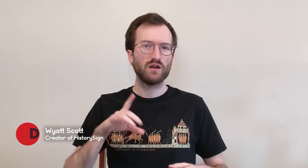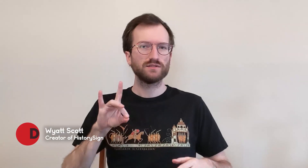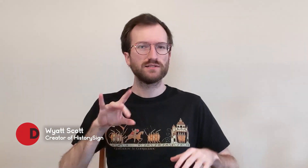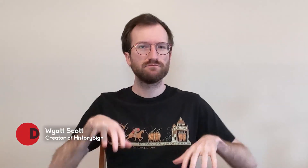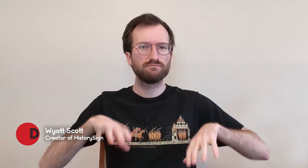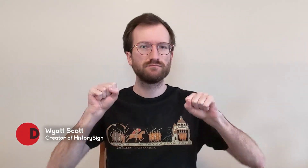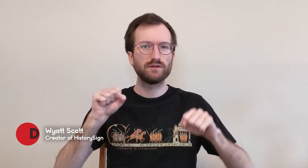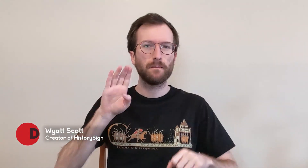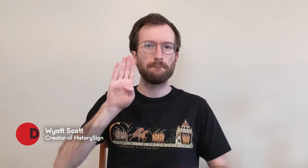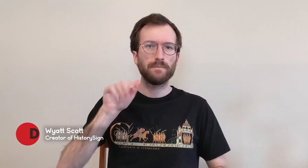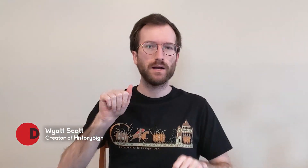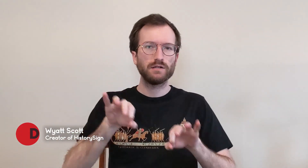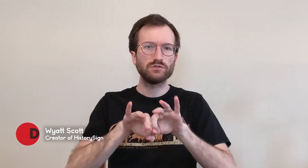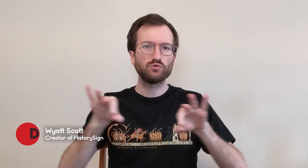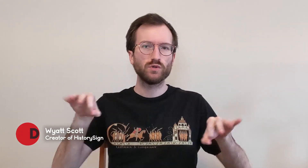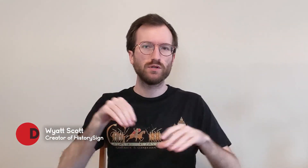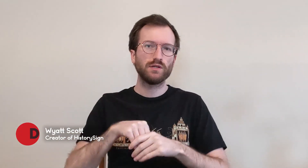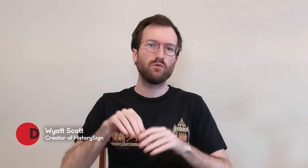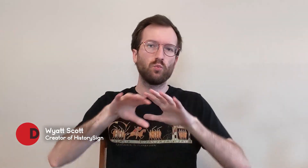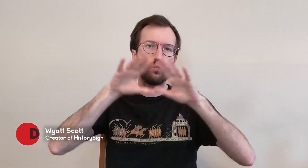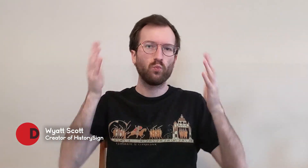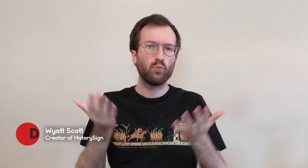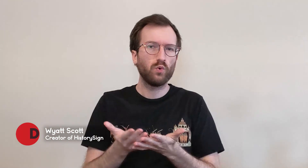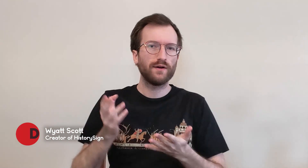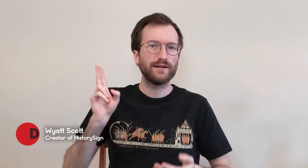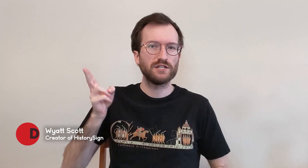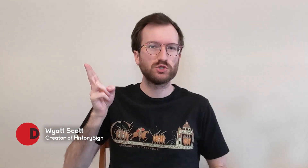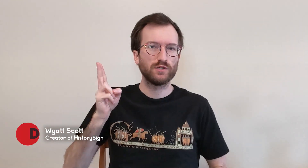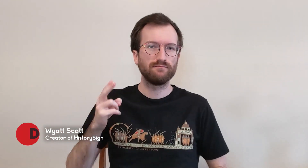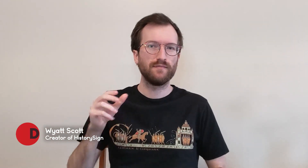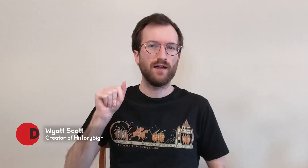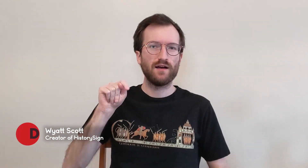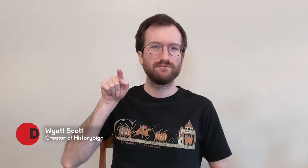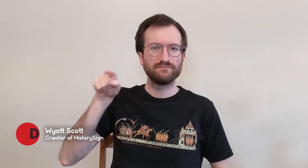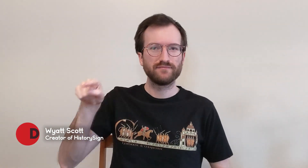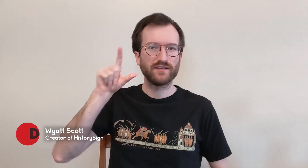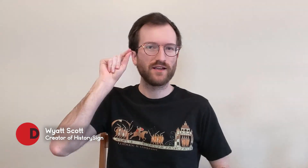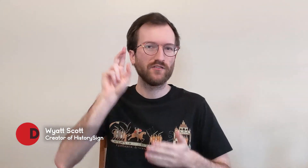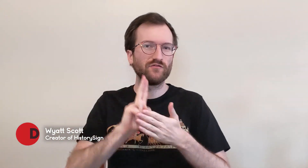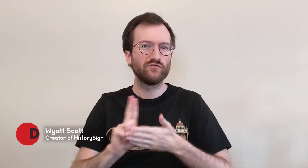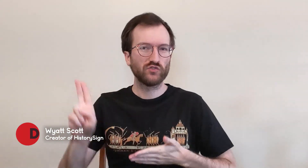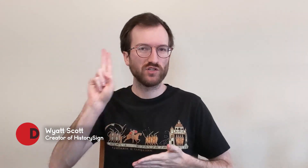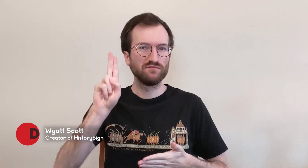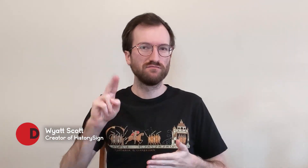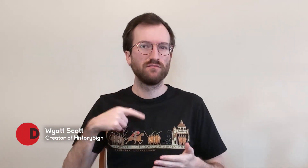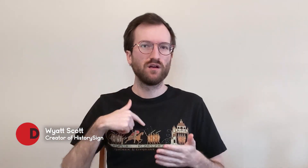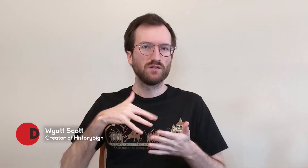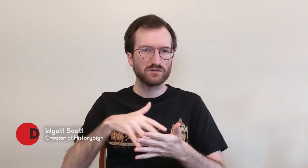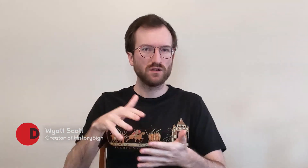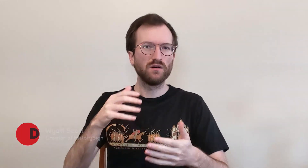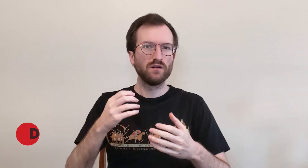I graduated from Gallaudet University with a B.A. degree in World History.